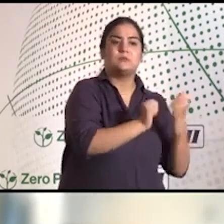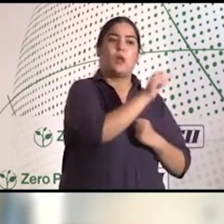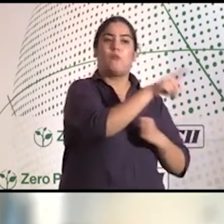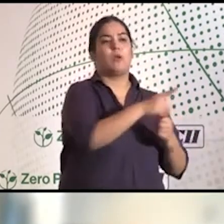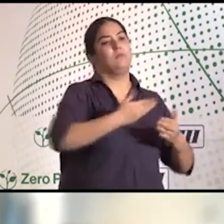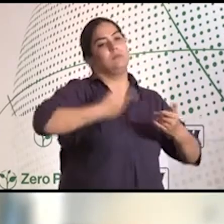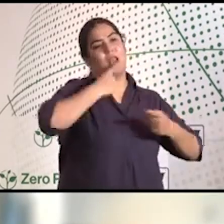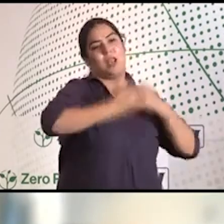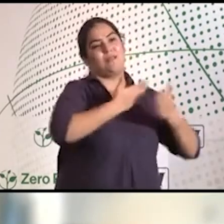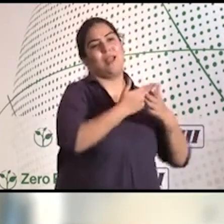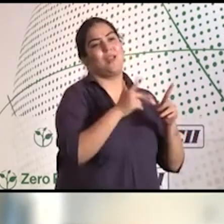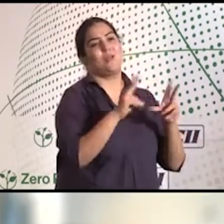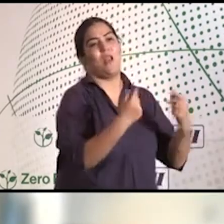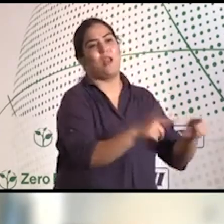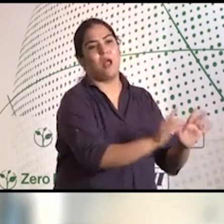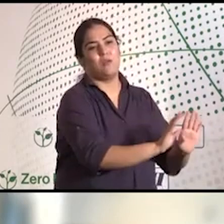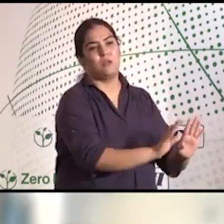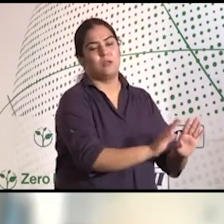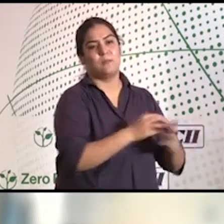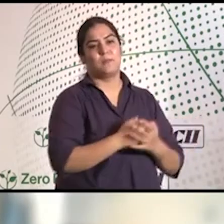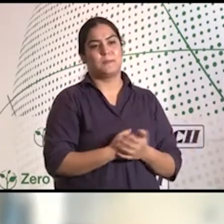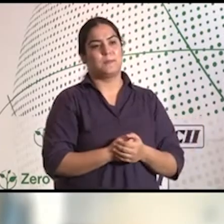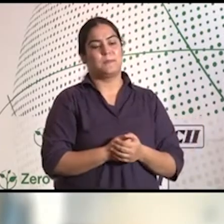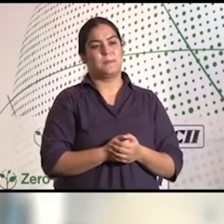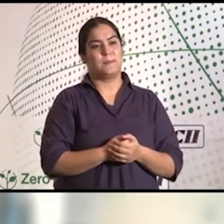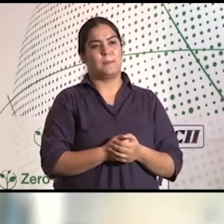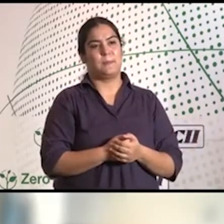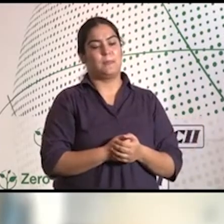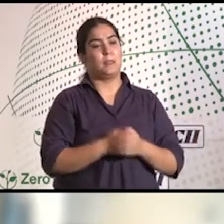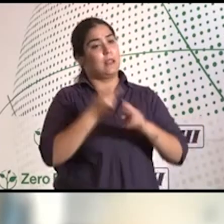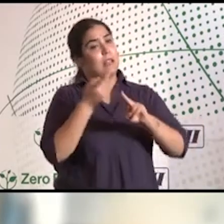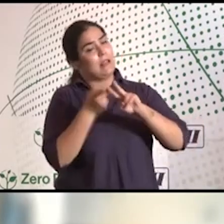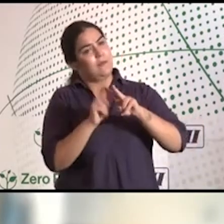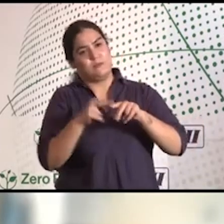and if I also look at the